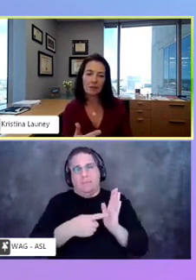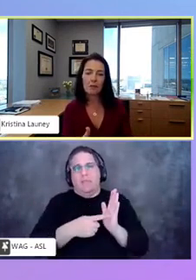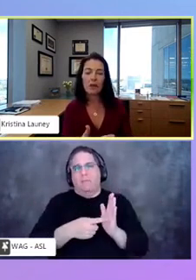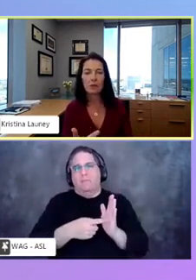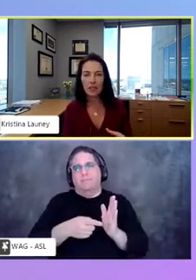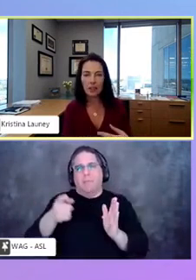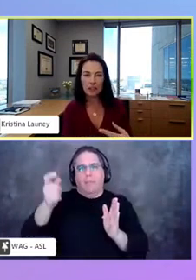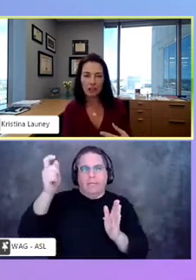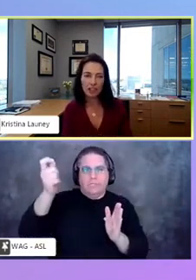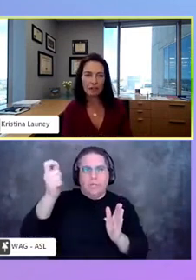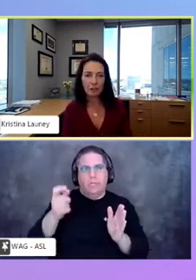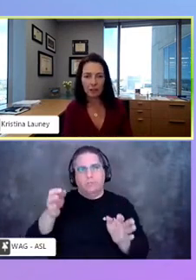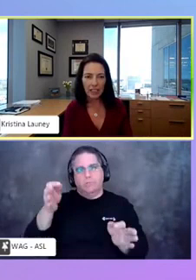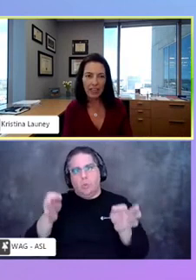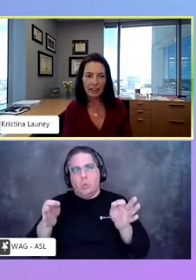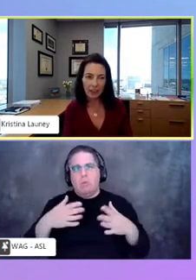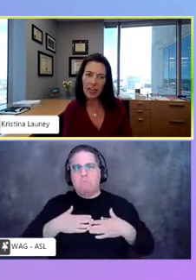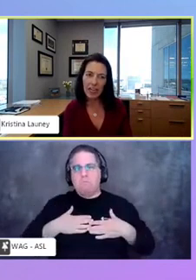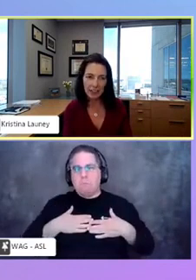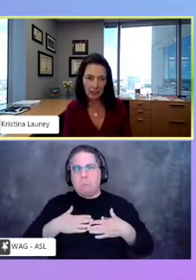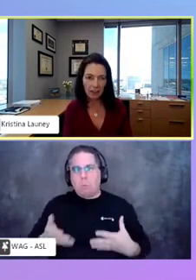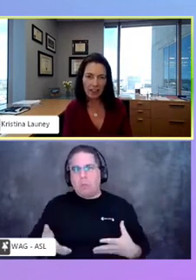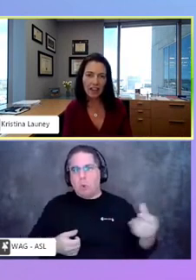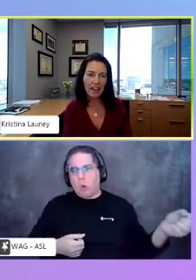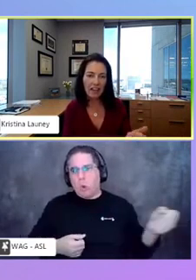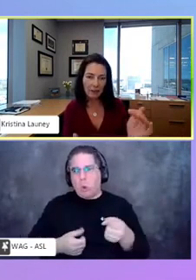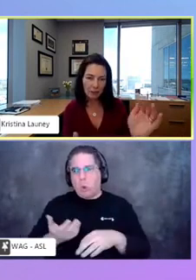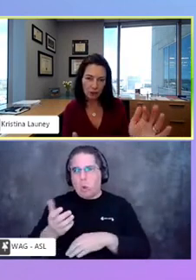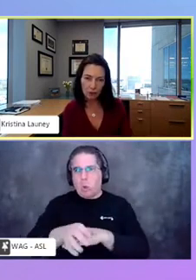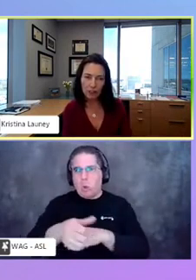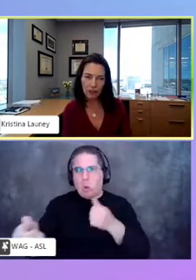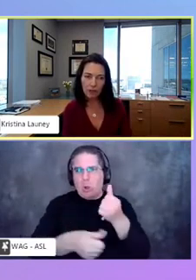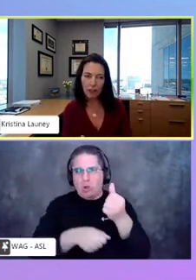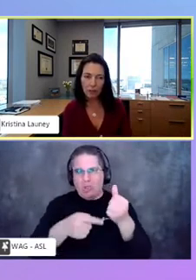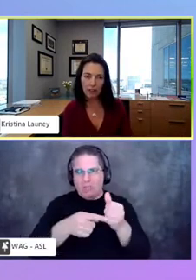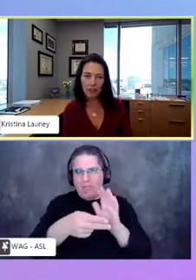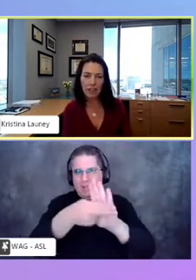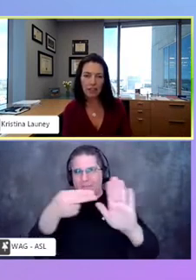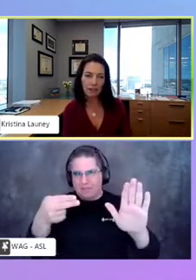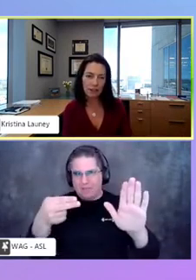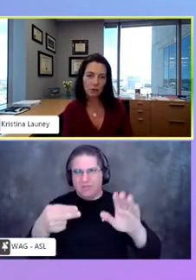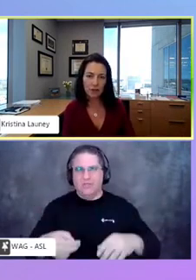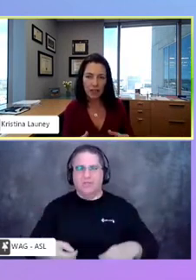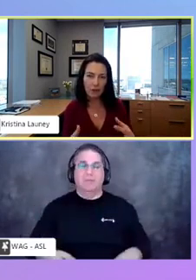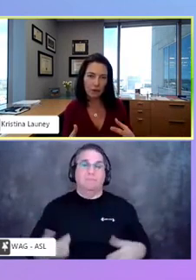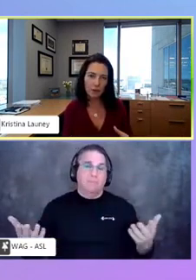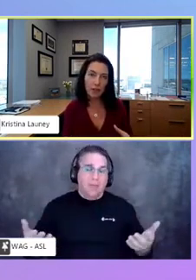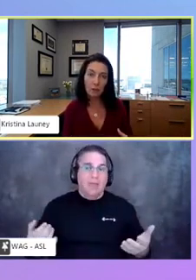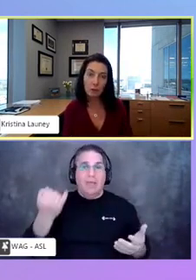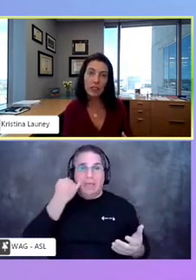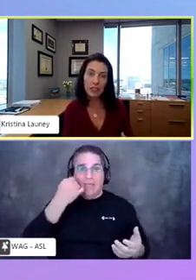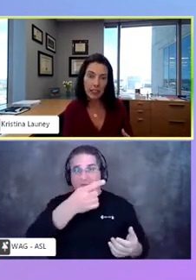time would the characterization at the not seem to lend itself to this. So one would